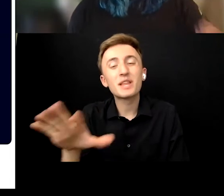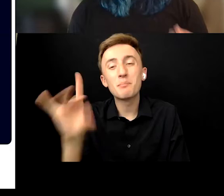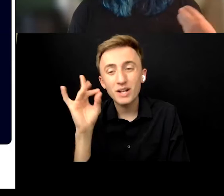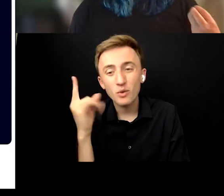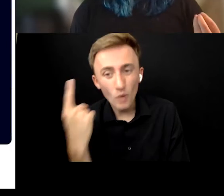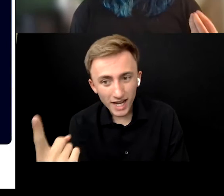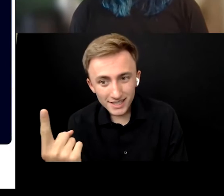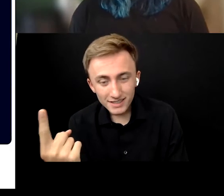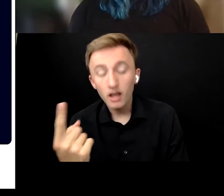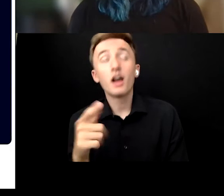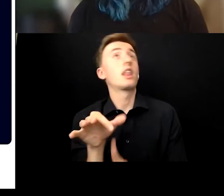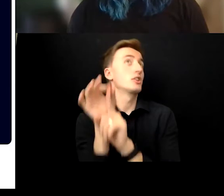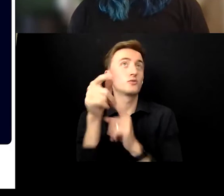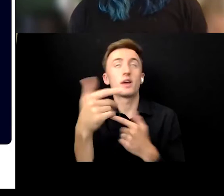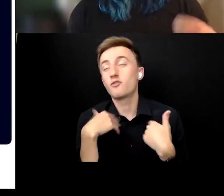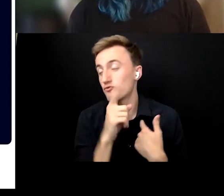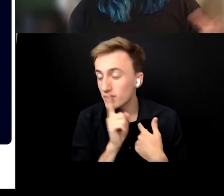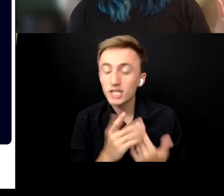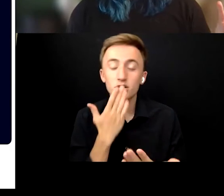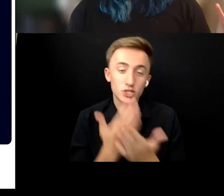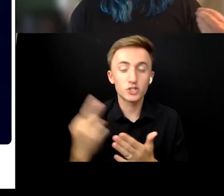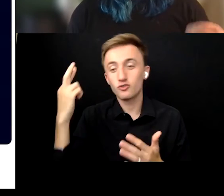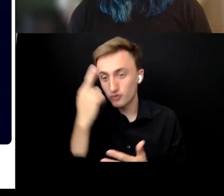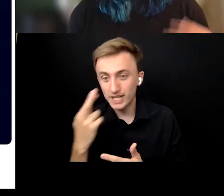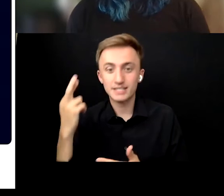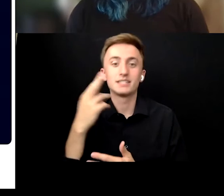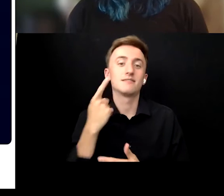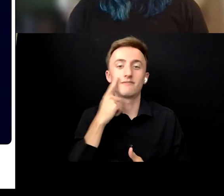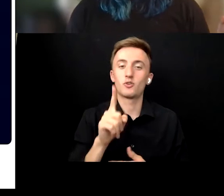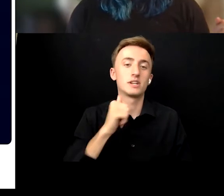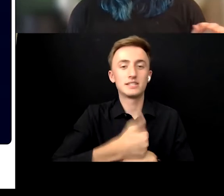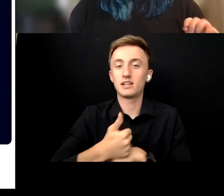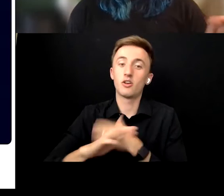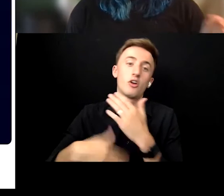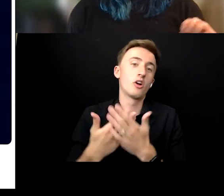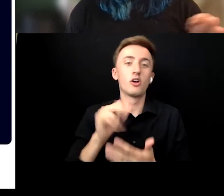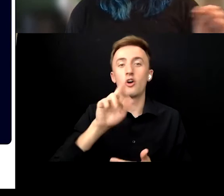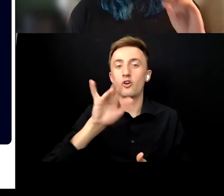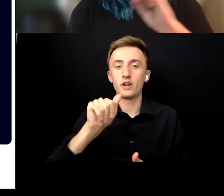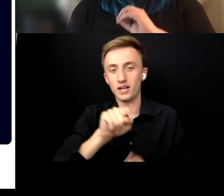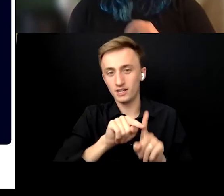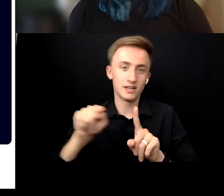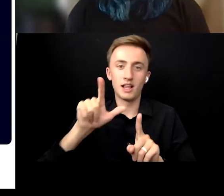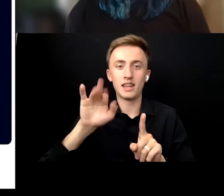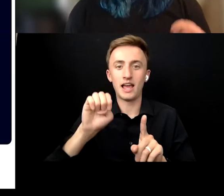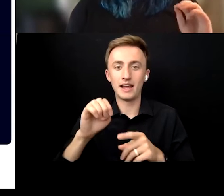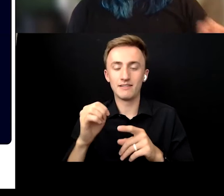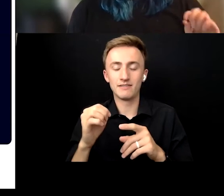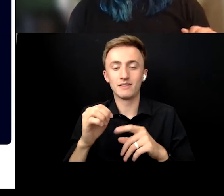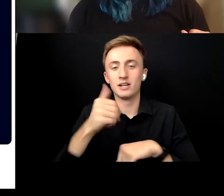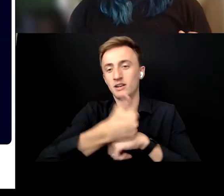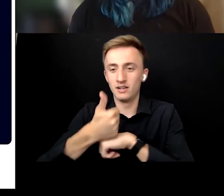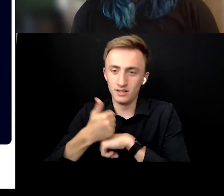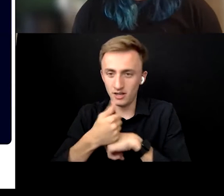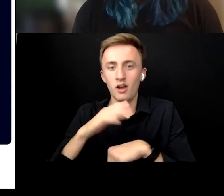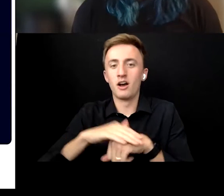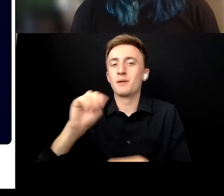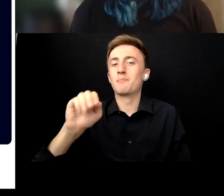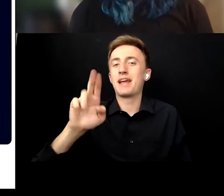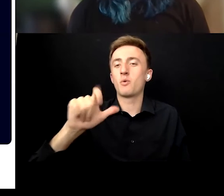is a really good reason why you want to set all of the aria-live properties manually. The roles are a